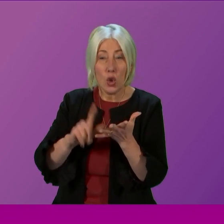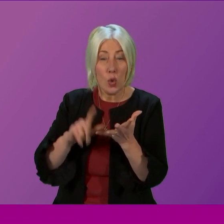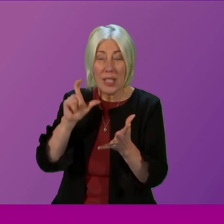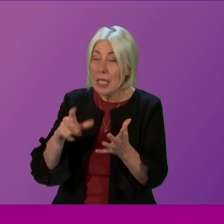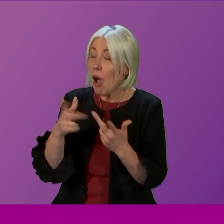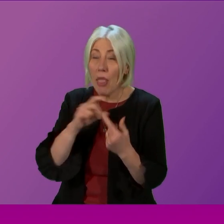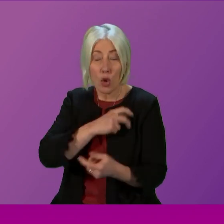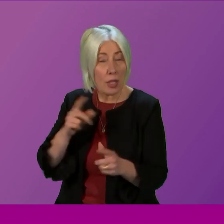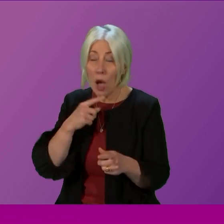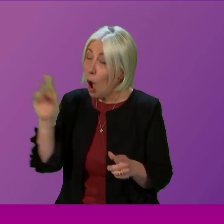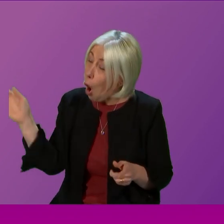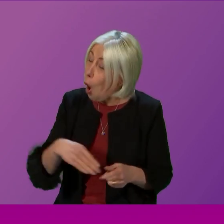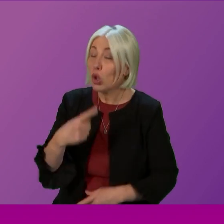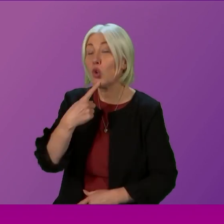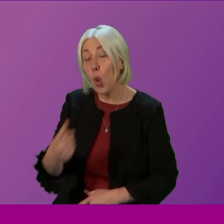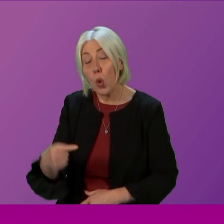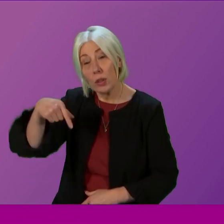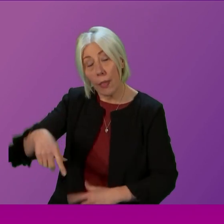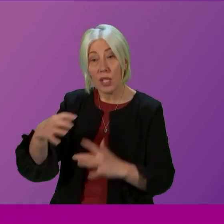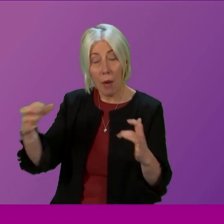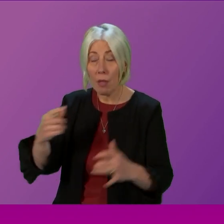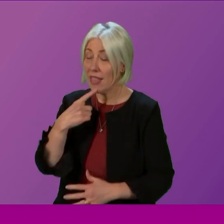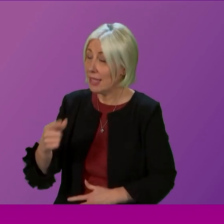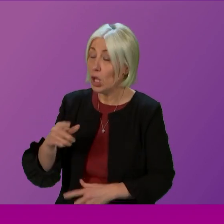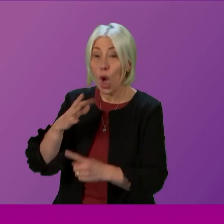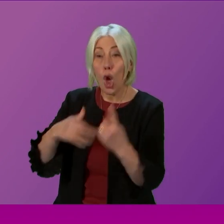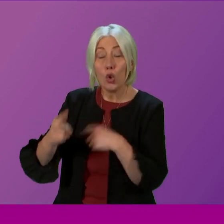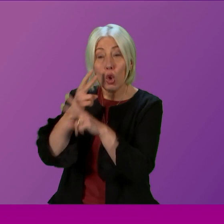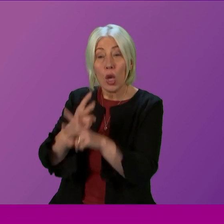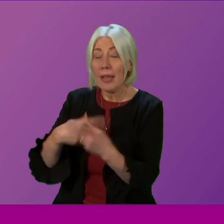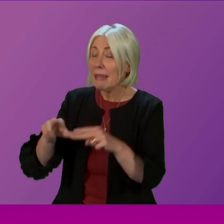GMB told the Parliament that social care staff are “broken and exhausted”. It said: